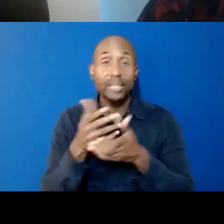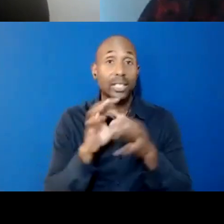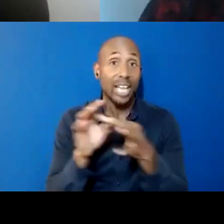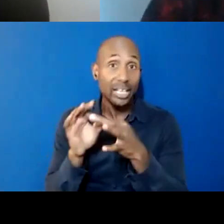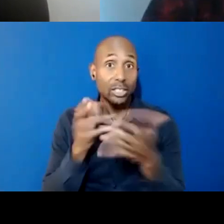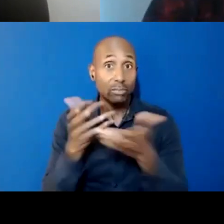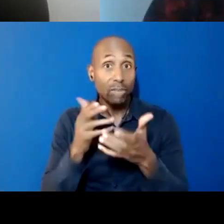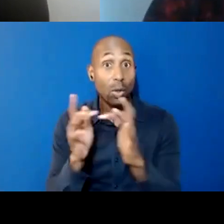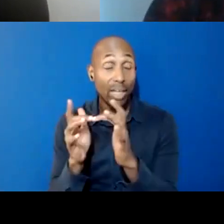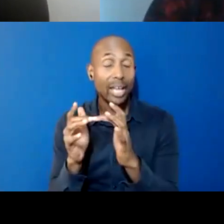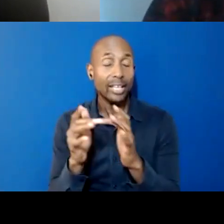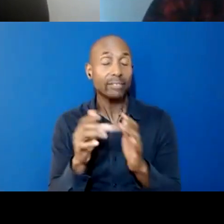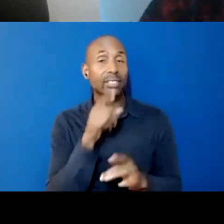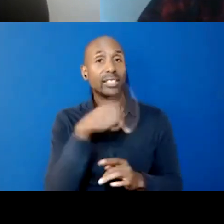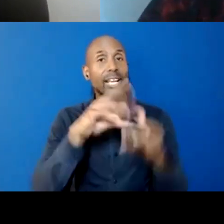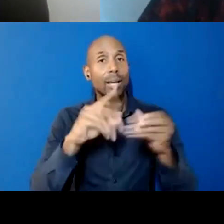Great.